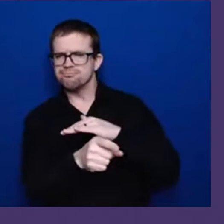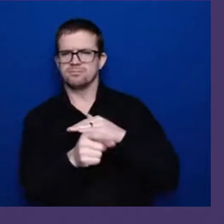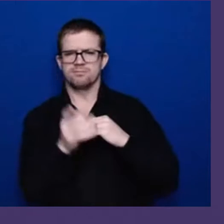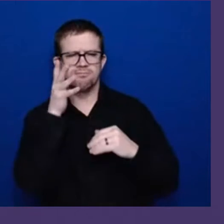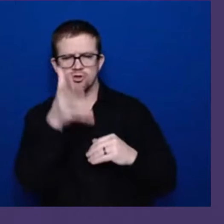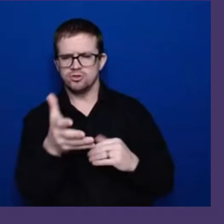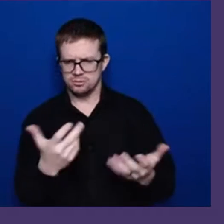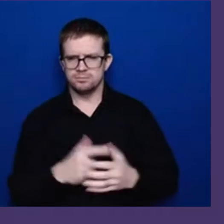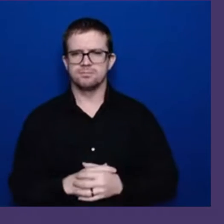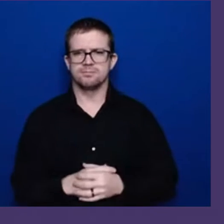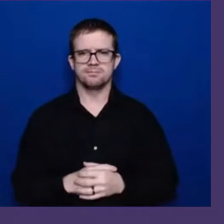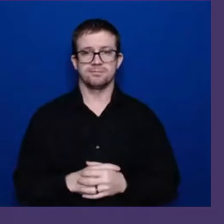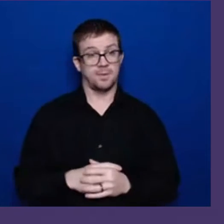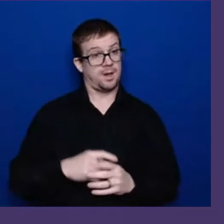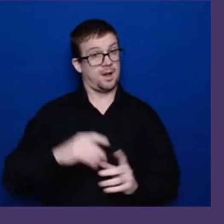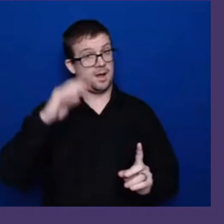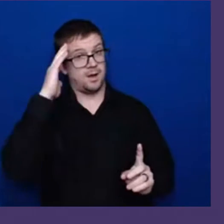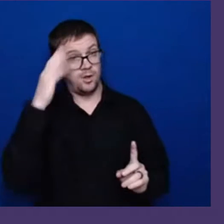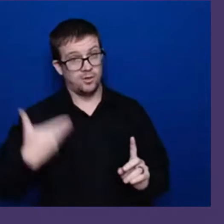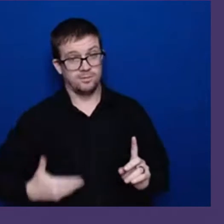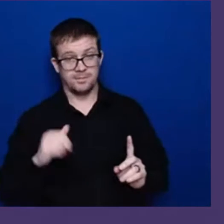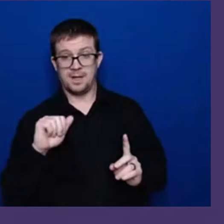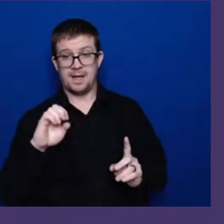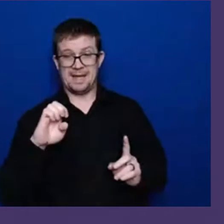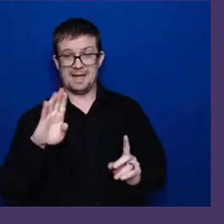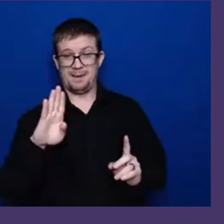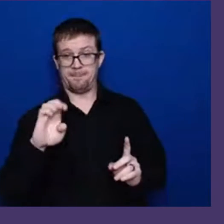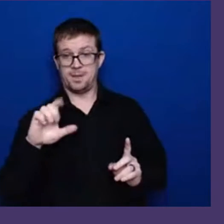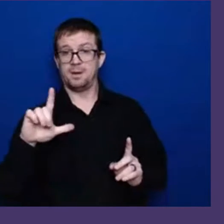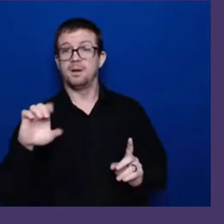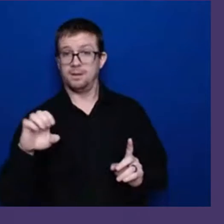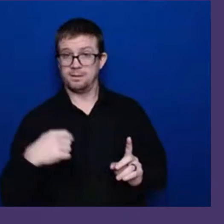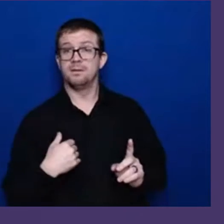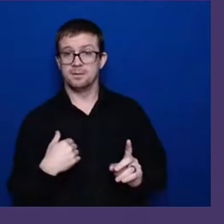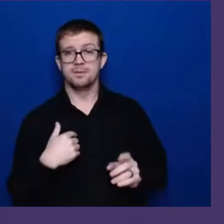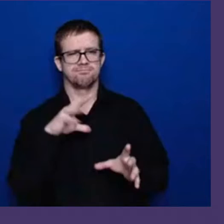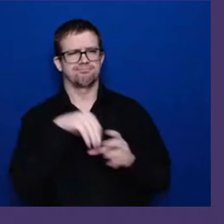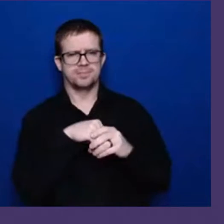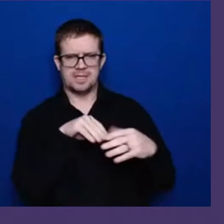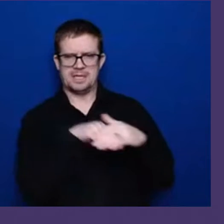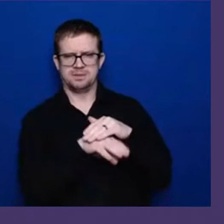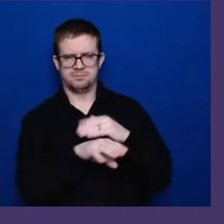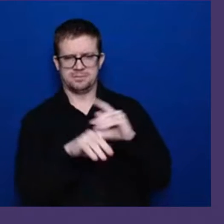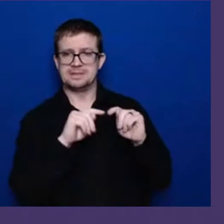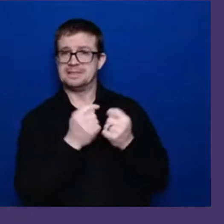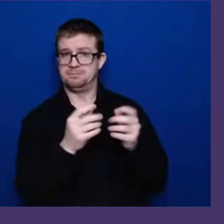I'm on the Accessibility Team, leading what we do in the space of intersectionality and mental health.